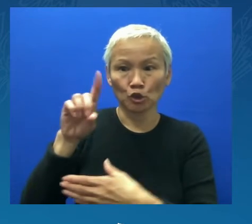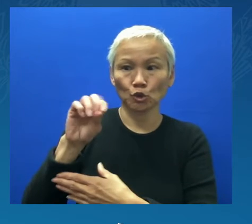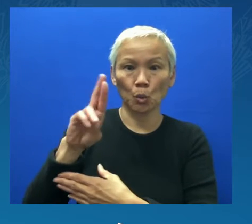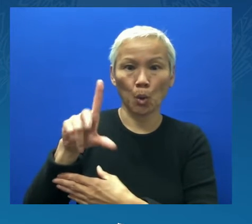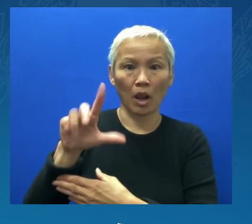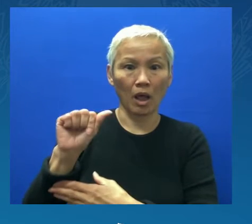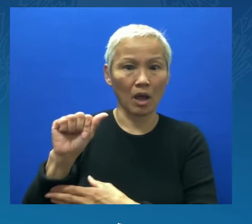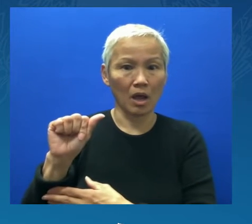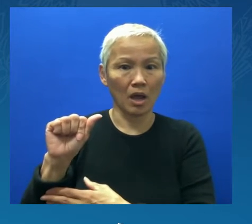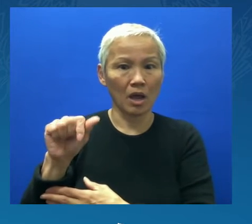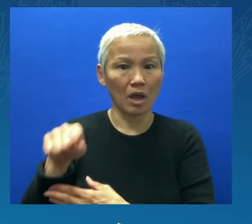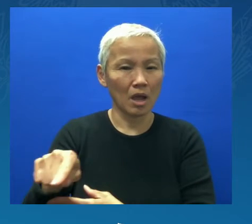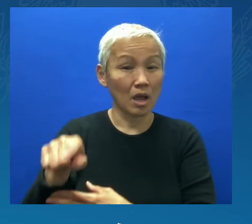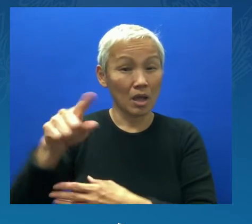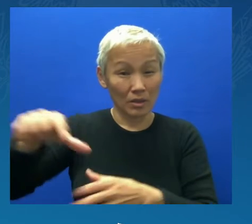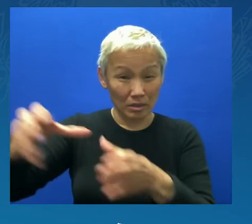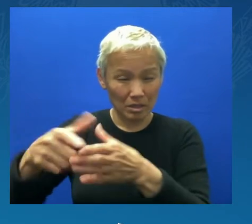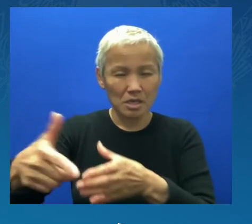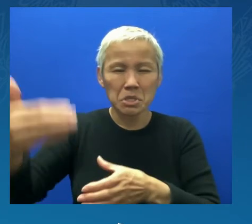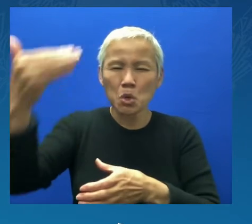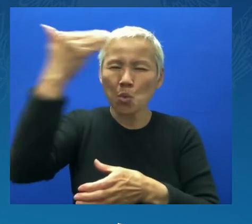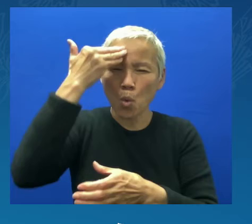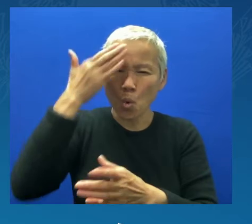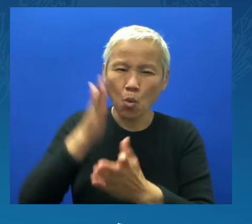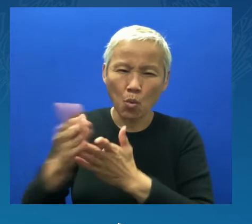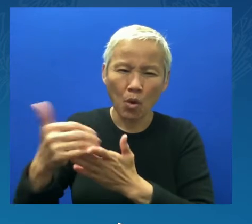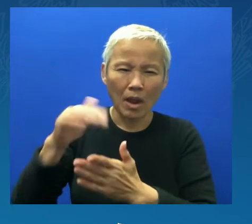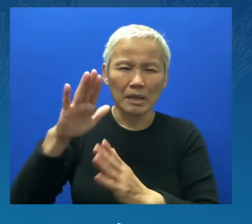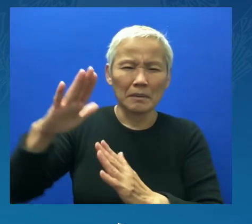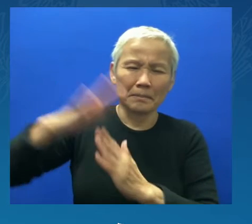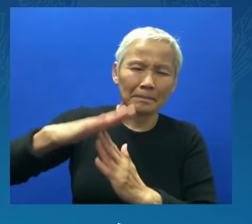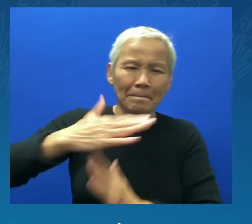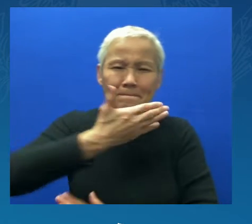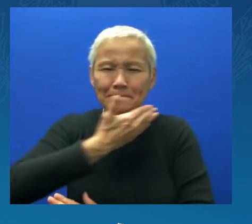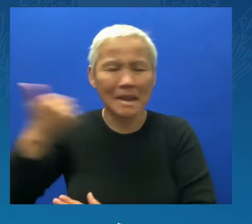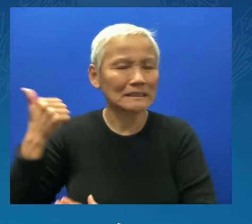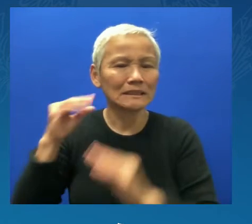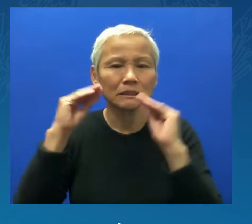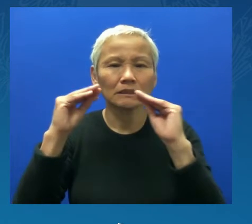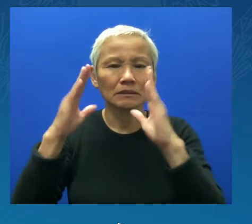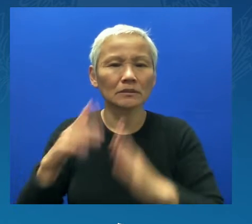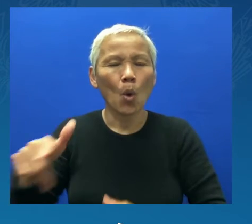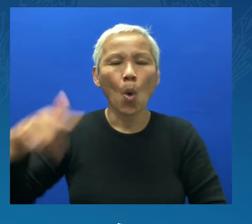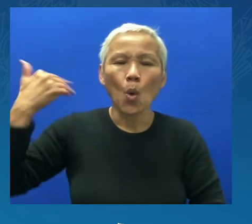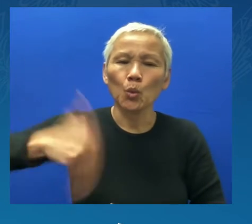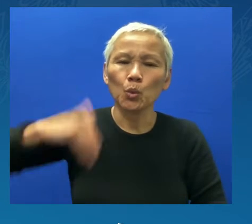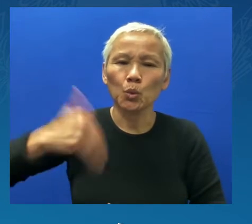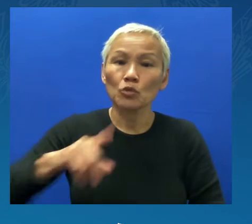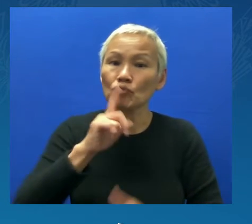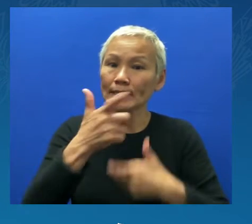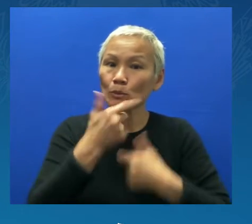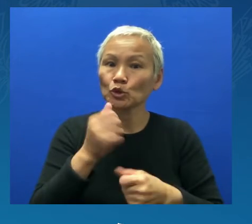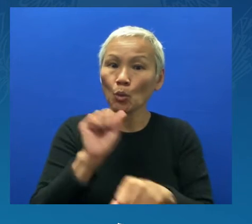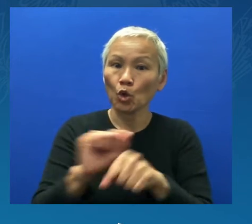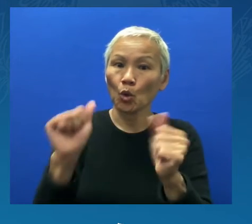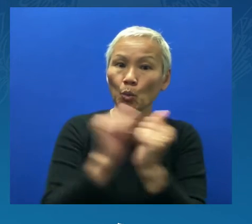they're the best. And they're -- Actually, it's interesting. On this issue, I've also been working with our Secretary of Labor, Marty Walsh, because --